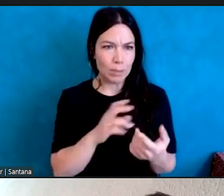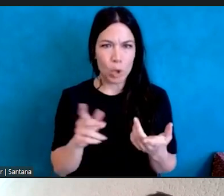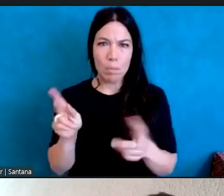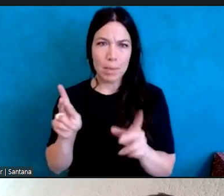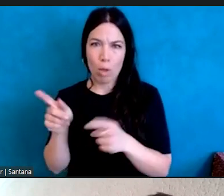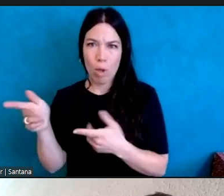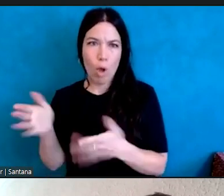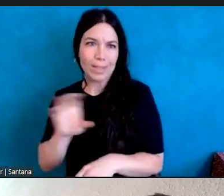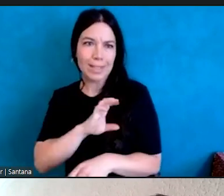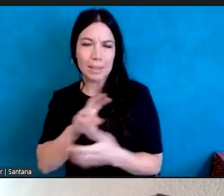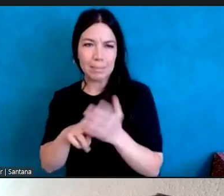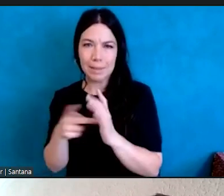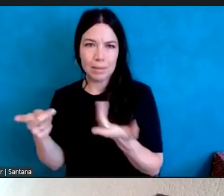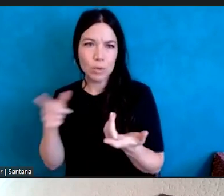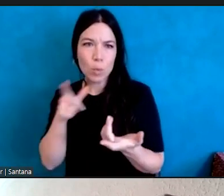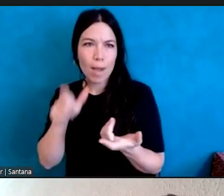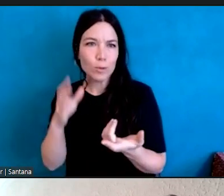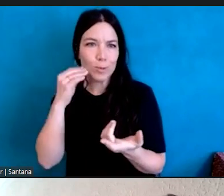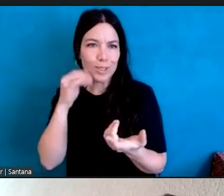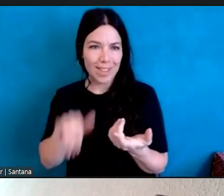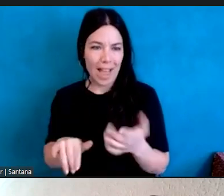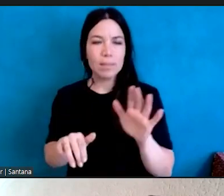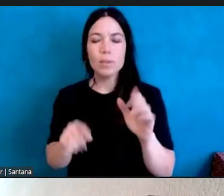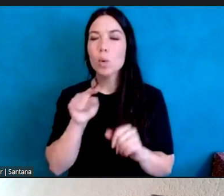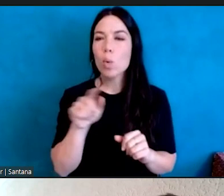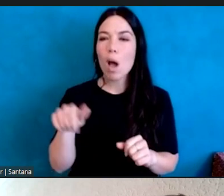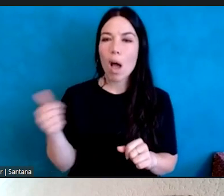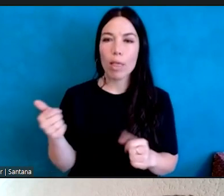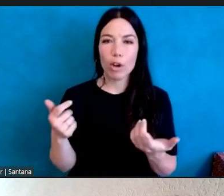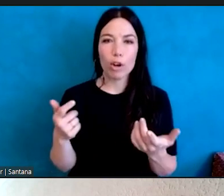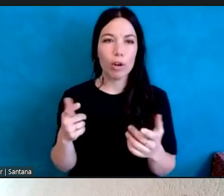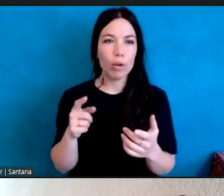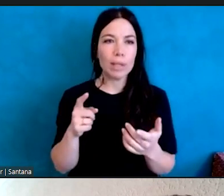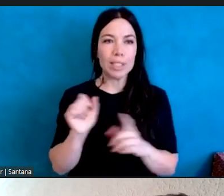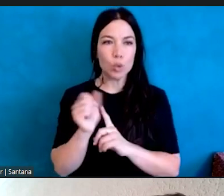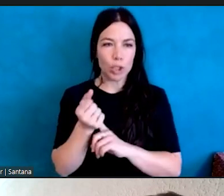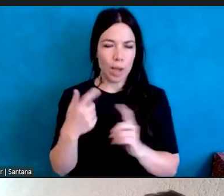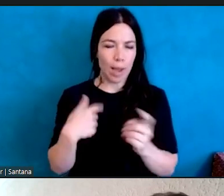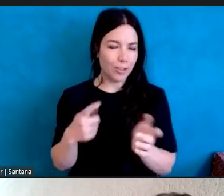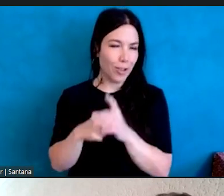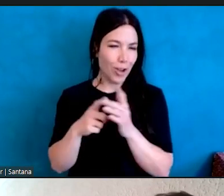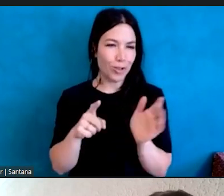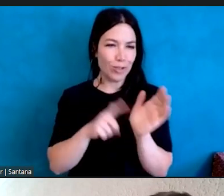This is just another case. So I started researching this, and, um, the lockdown happened, so I wasn't able to kind of,